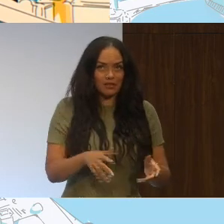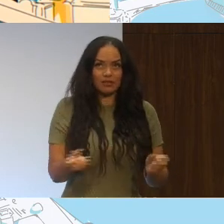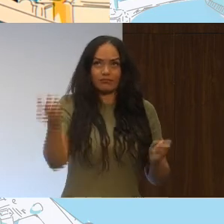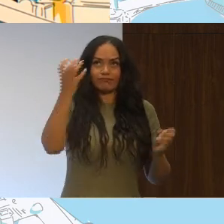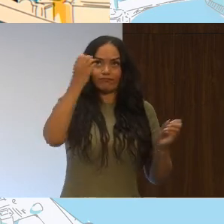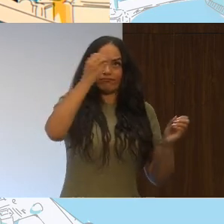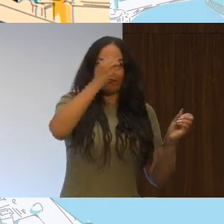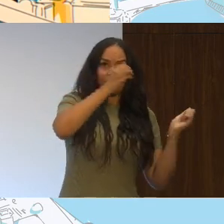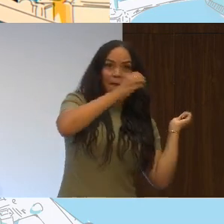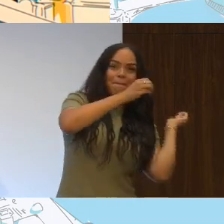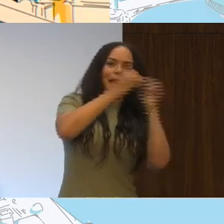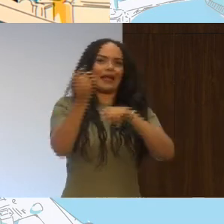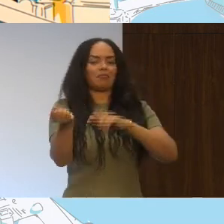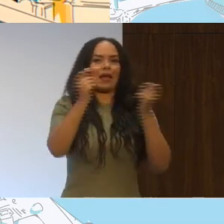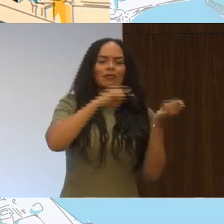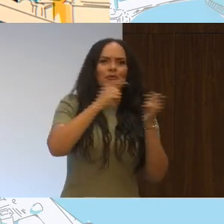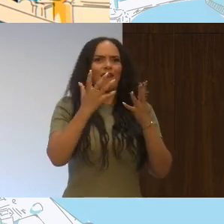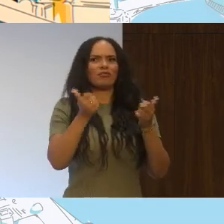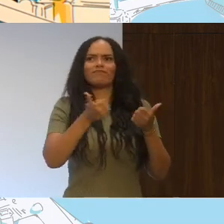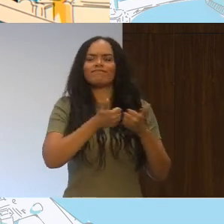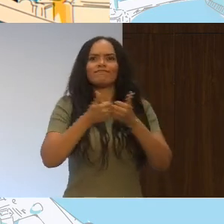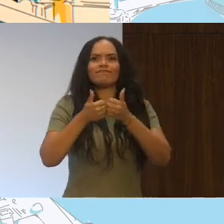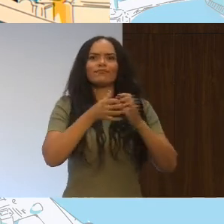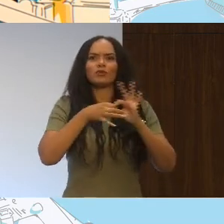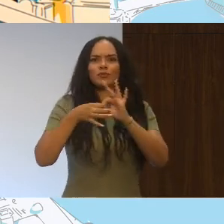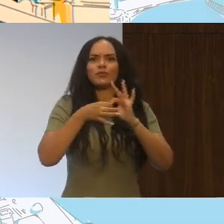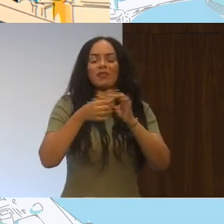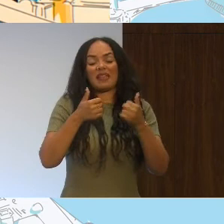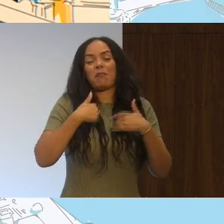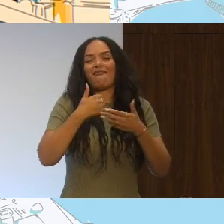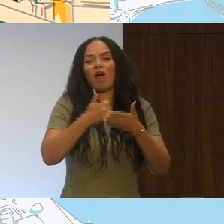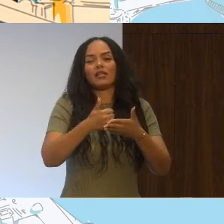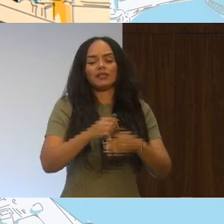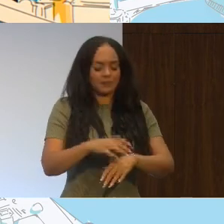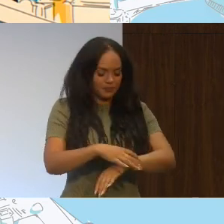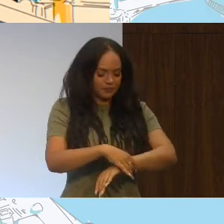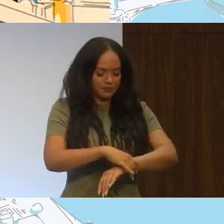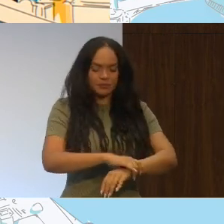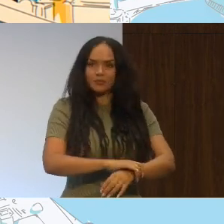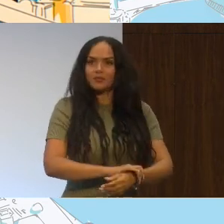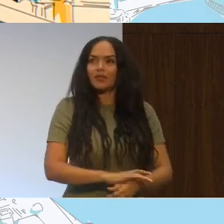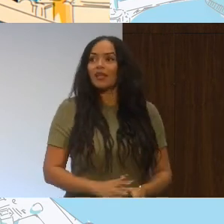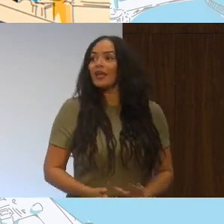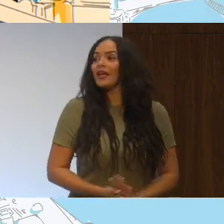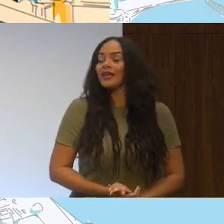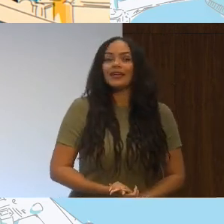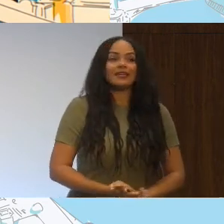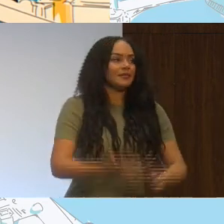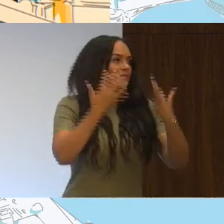So find someone you can get on with that you can work with. That's my advice. Well, we can take a few questions from the audience if